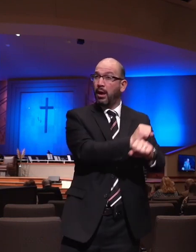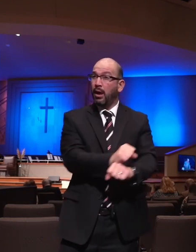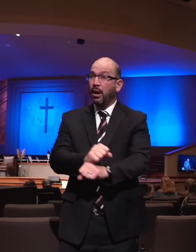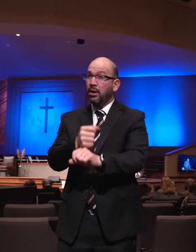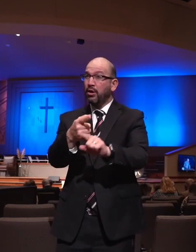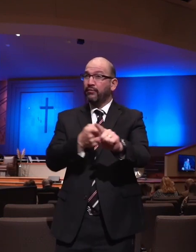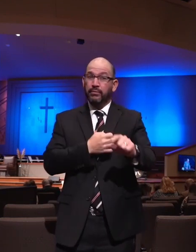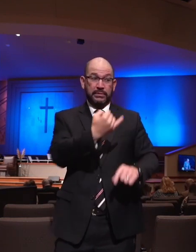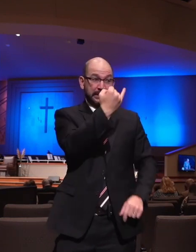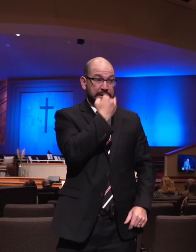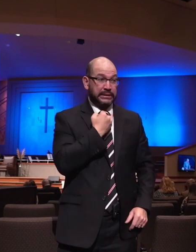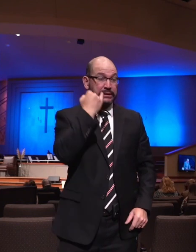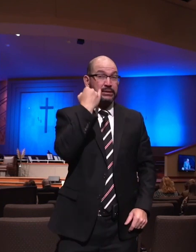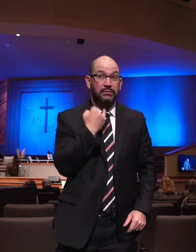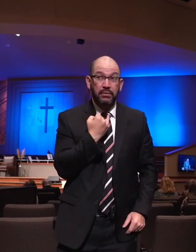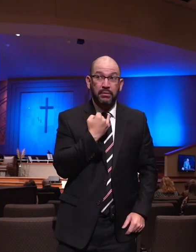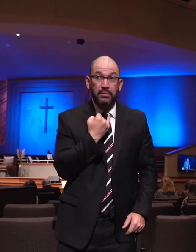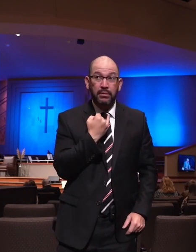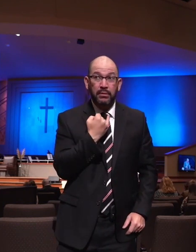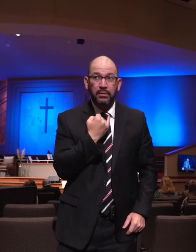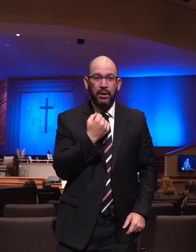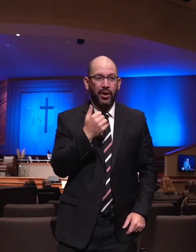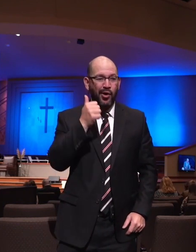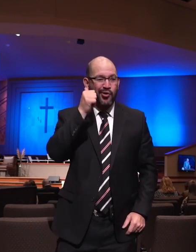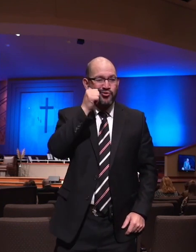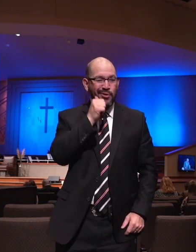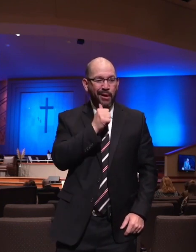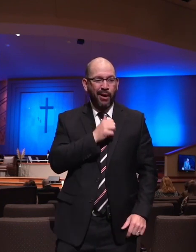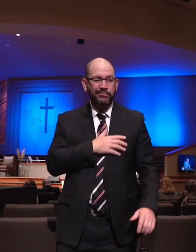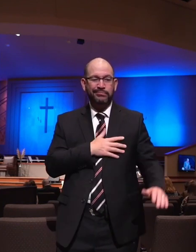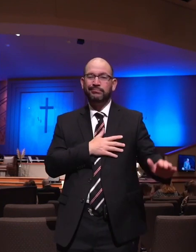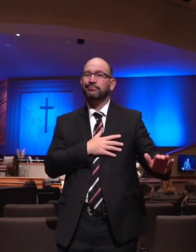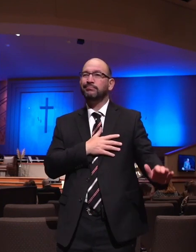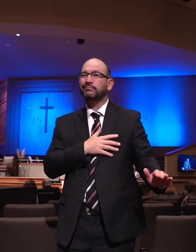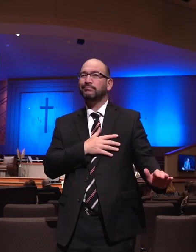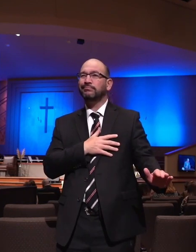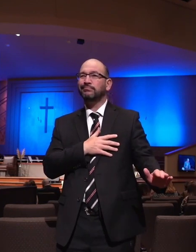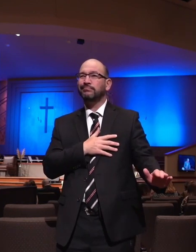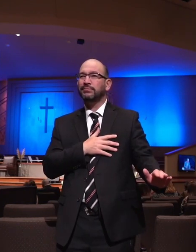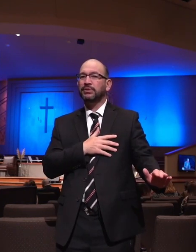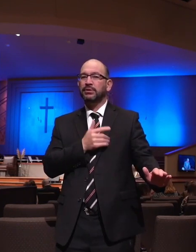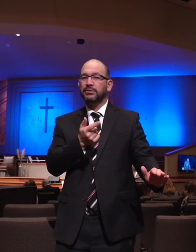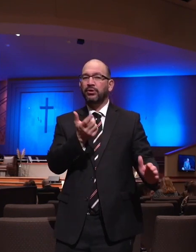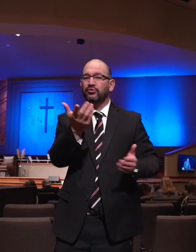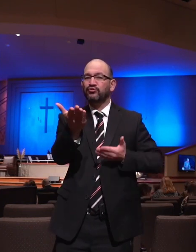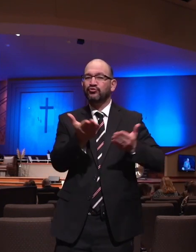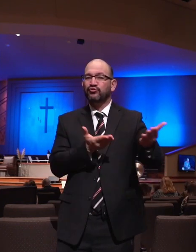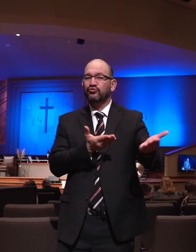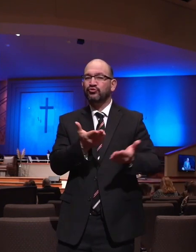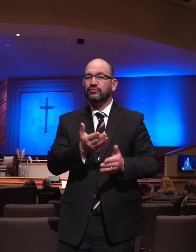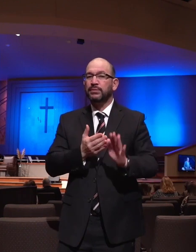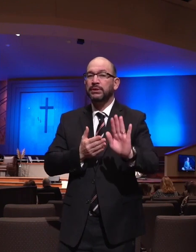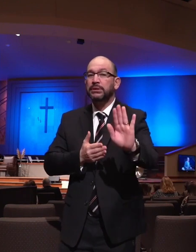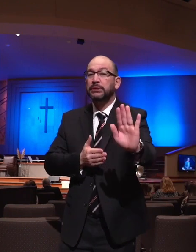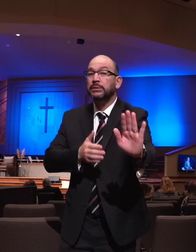land of Israel a little maid and she waited on Naaman's wife